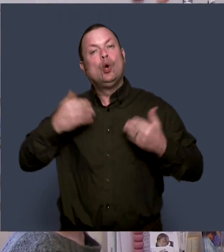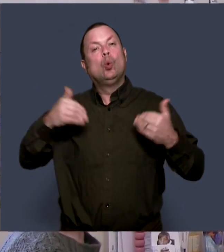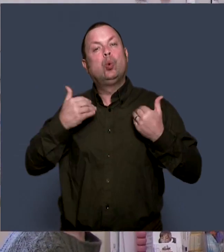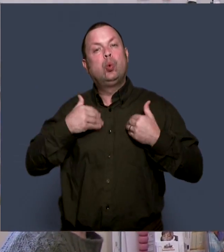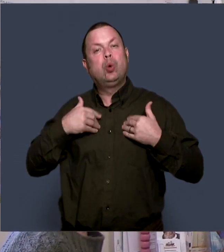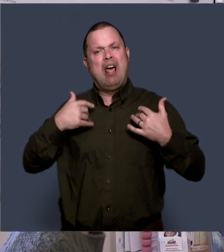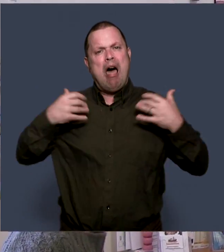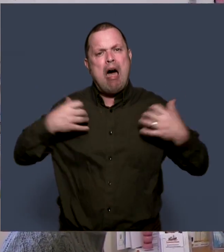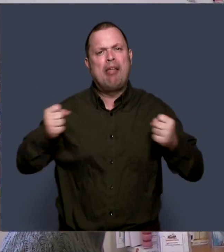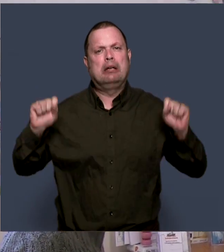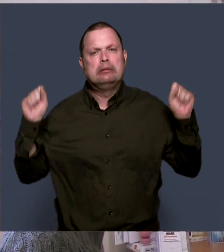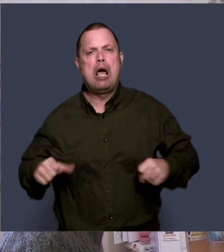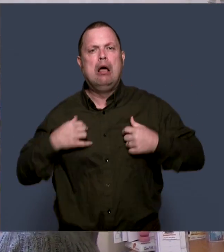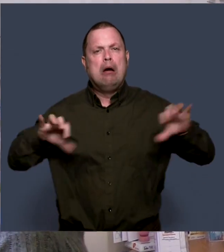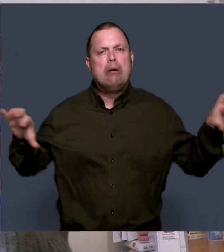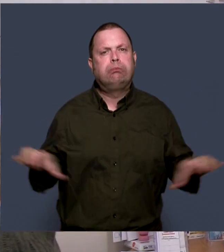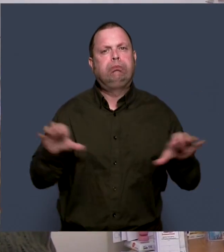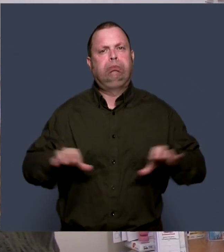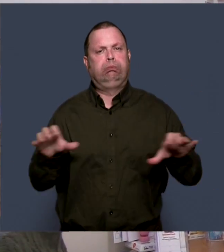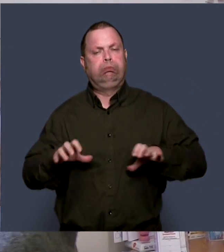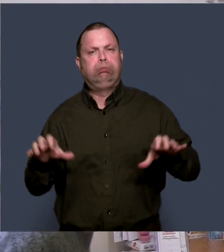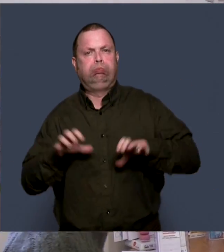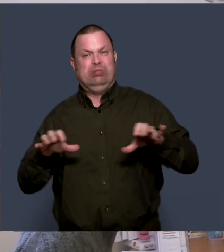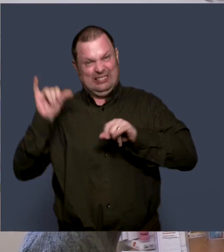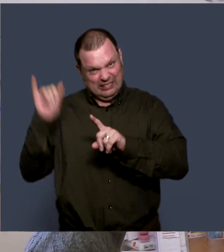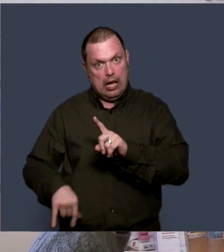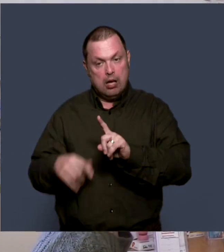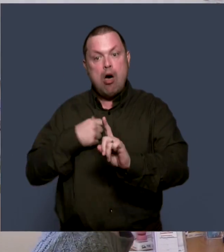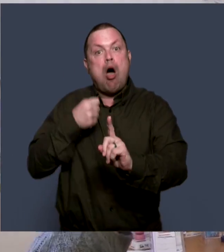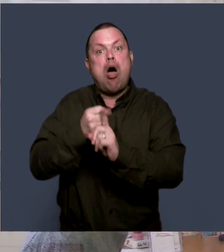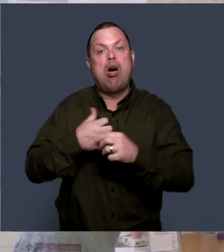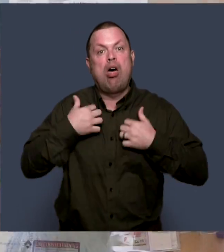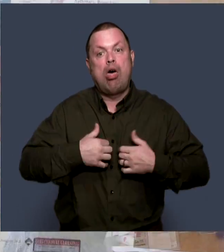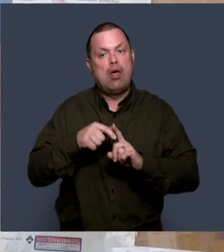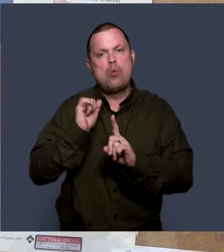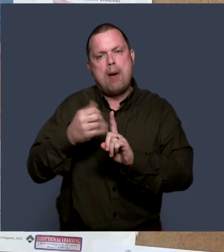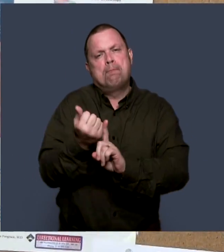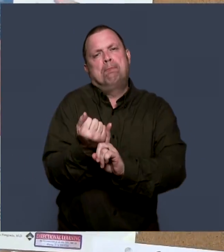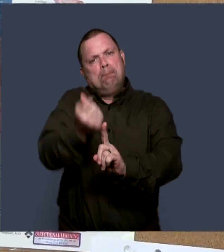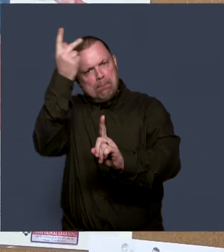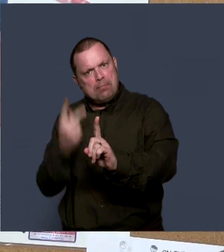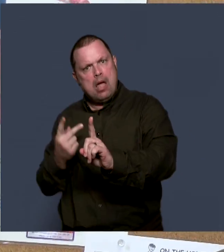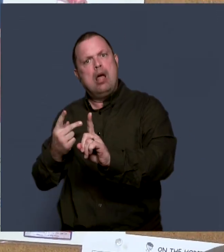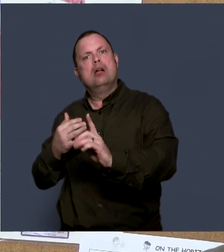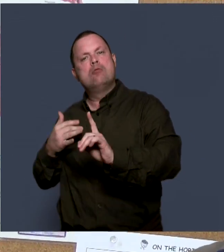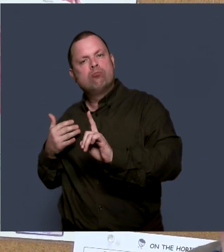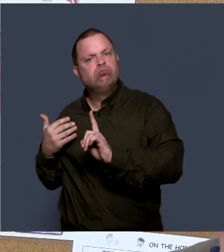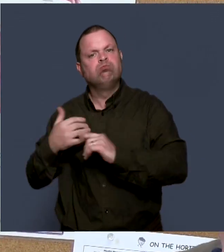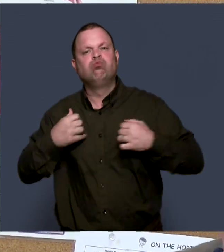before I got my problem with my lungs. And I think I feel better now than I felt a couple years ago.